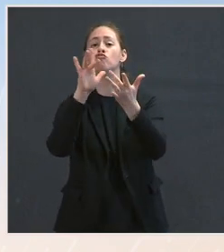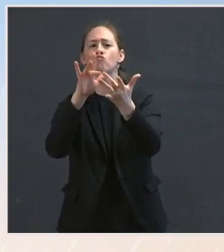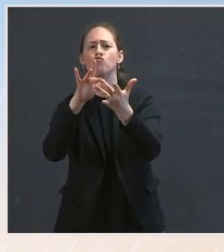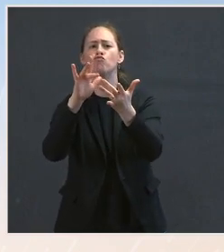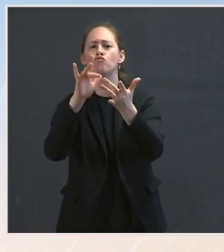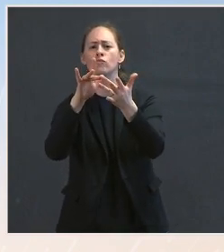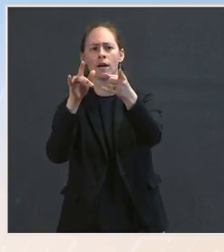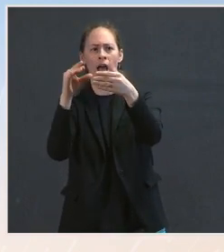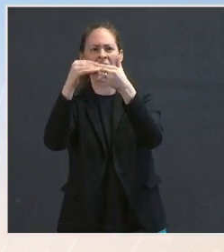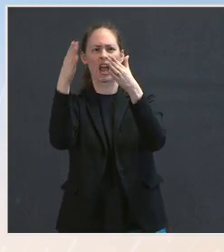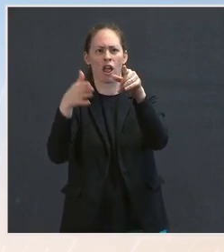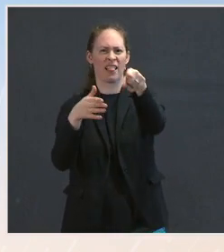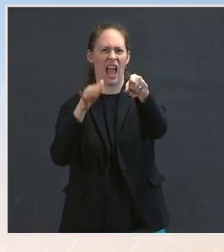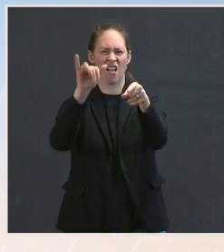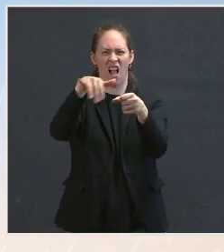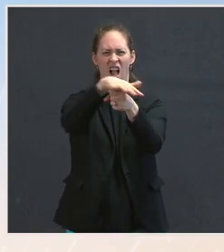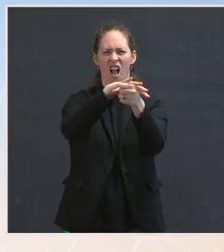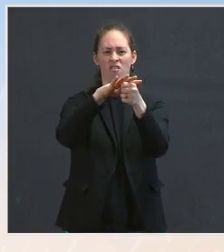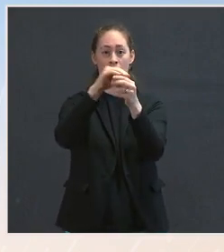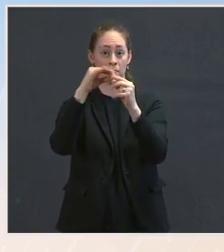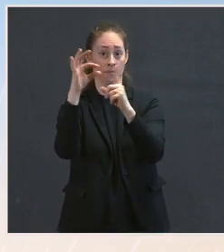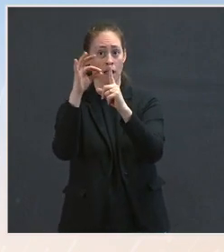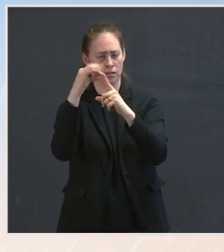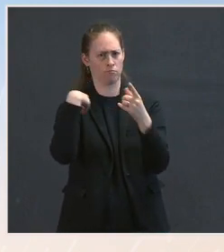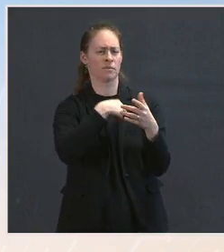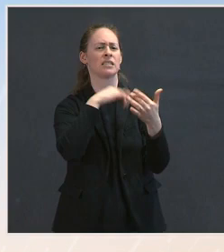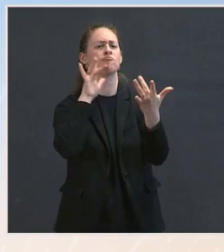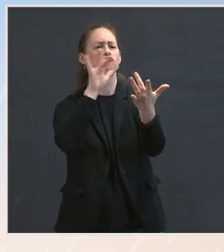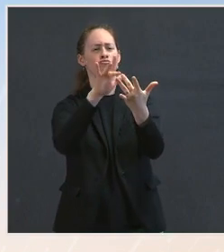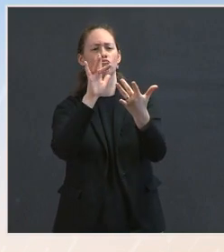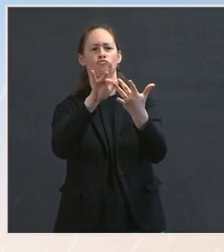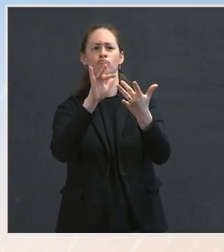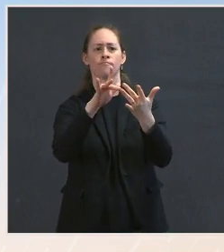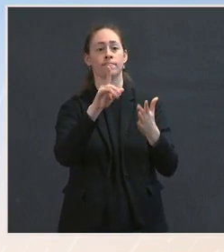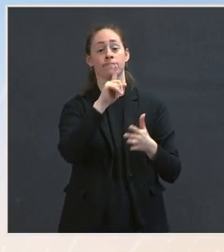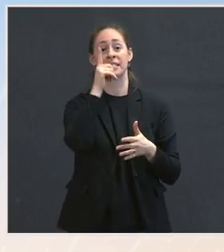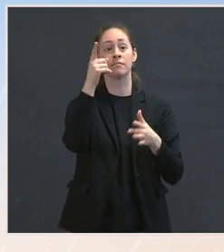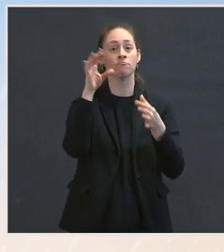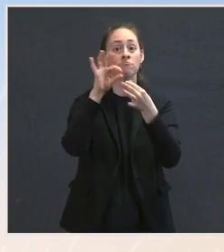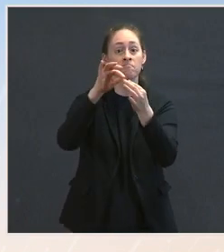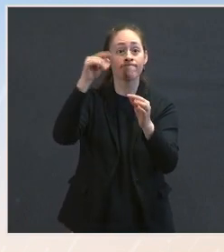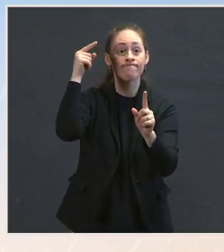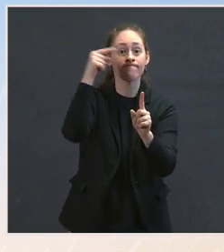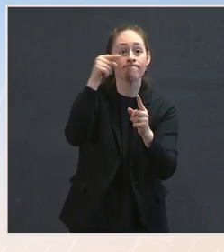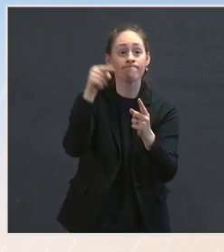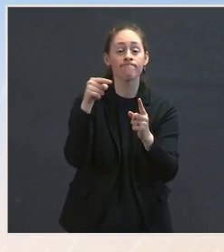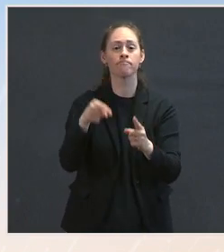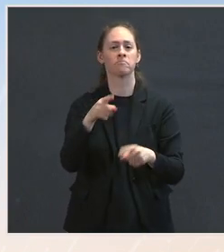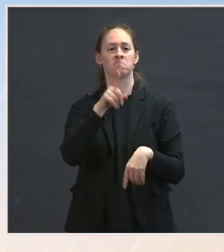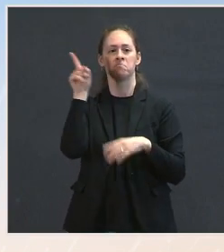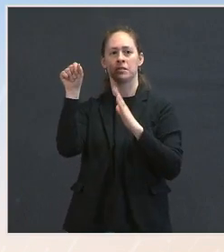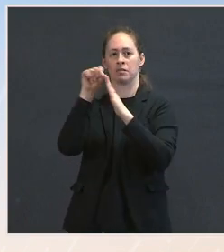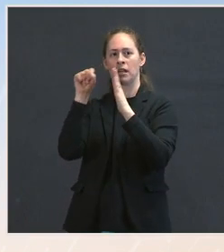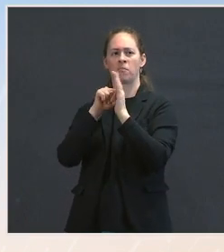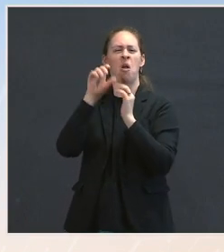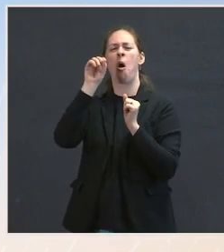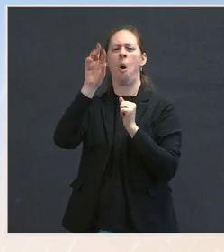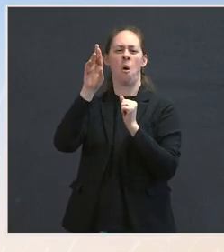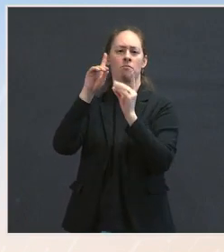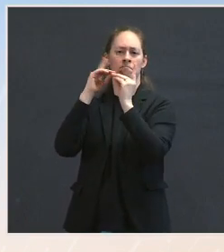But in terms of an assessment of that, I would point you to the State Department or the intelligence department -- team. The Press: Yesterday, President issued a proclamation